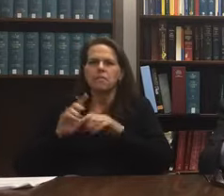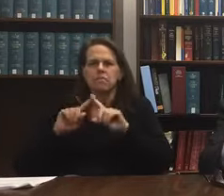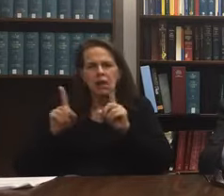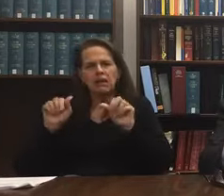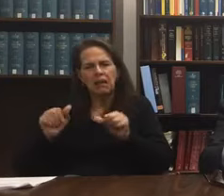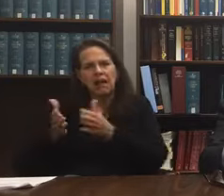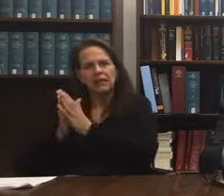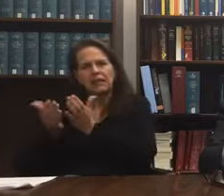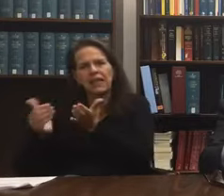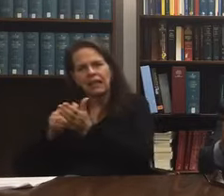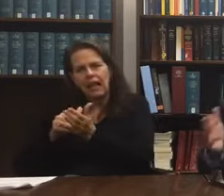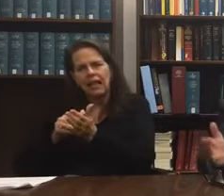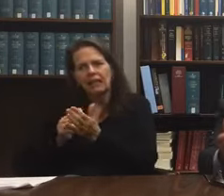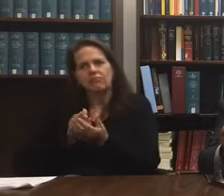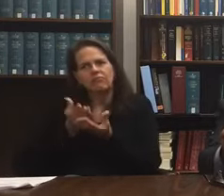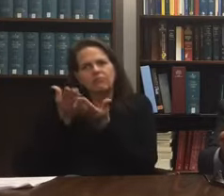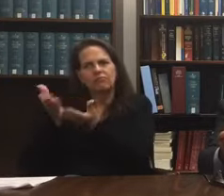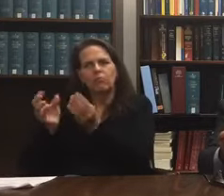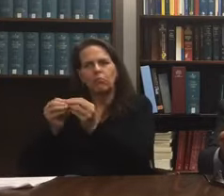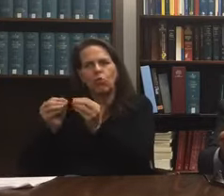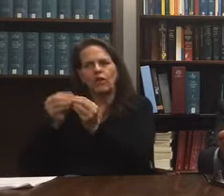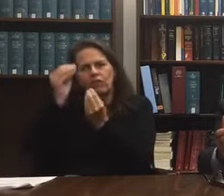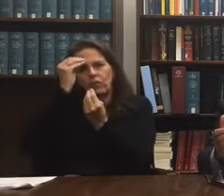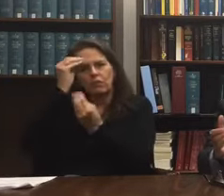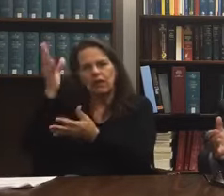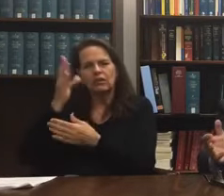additional information and see if you can get it resolved in the next